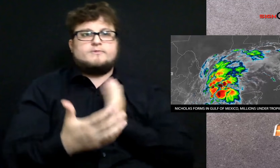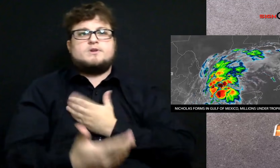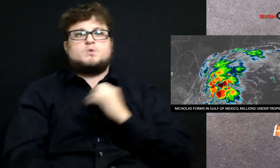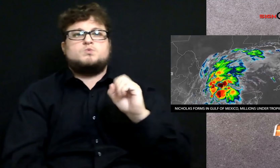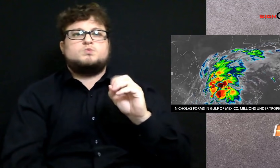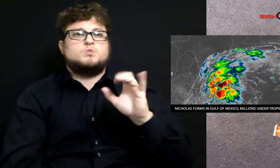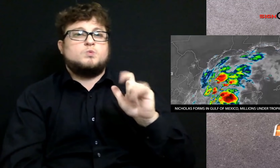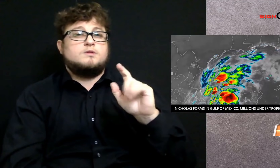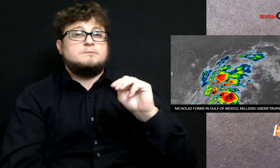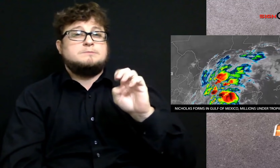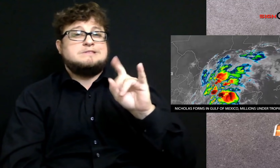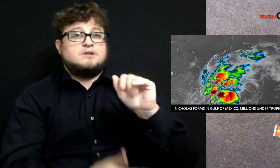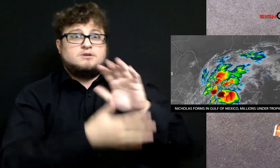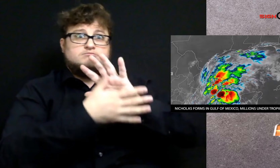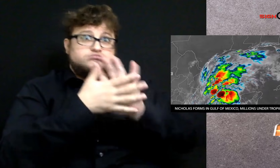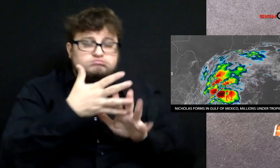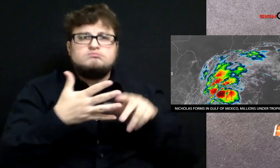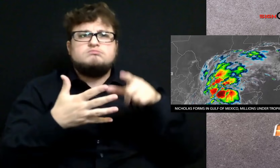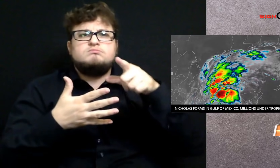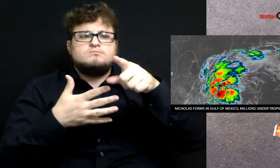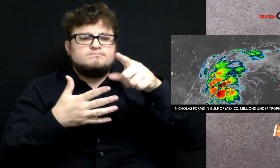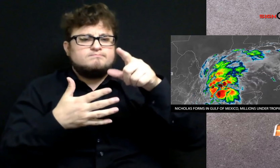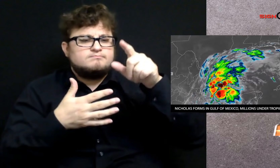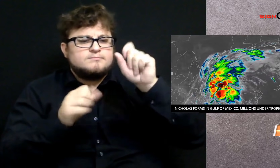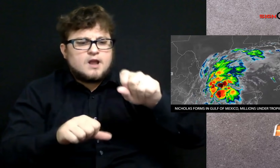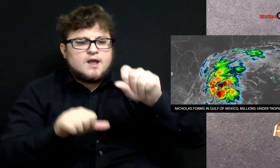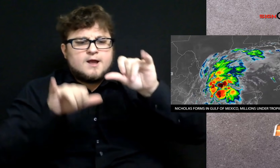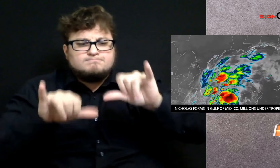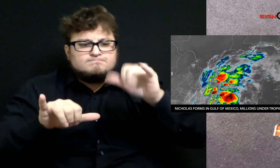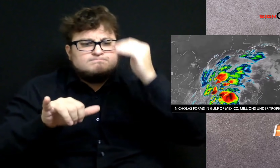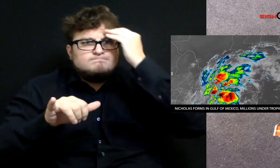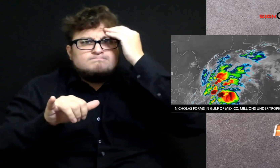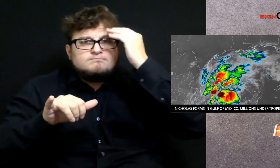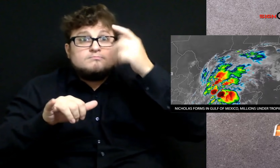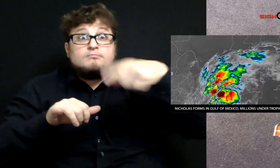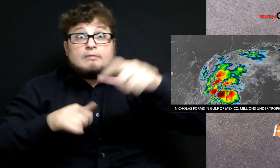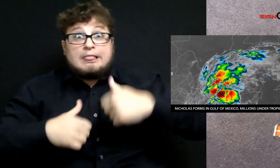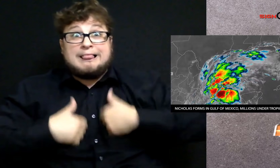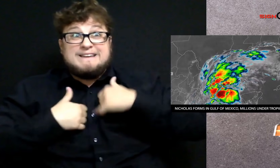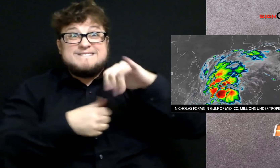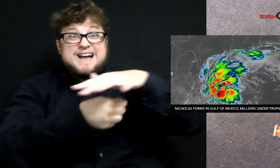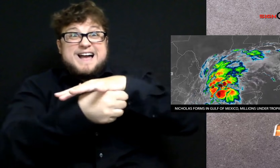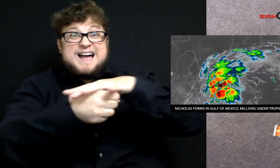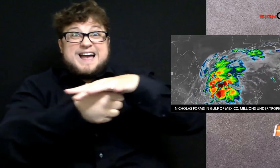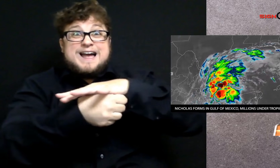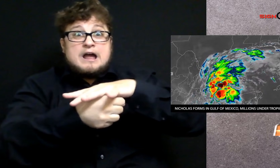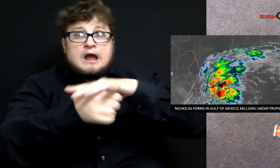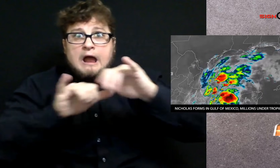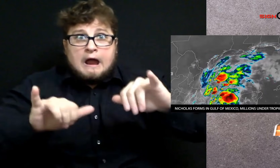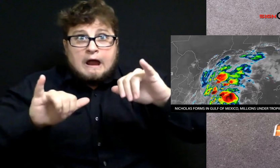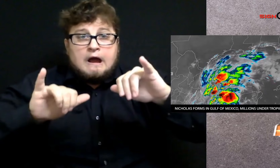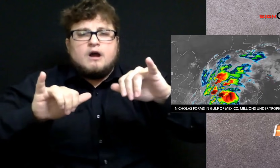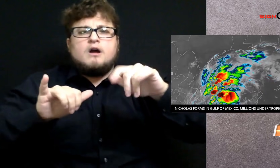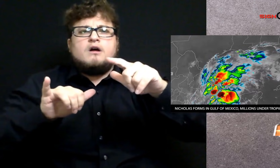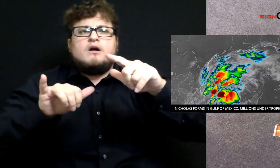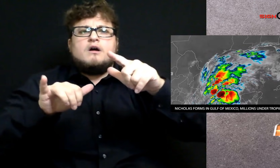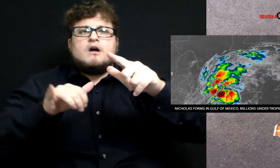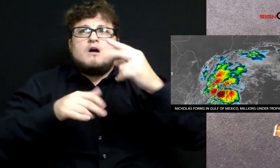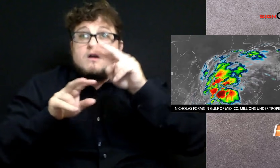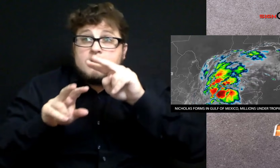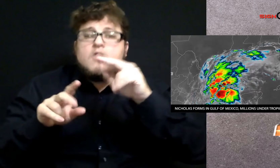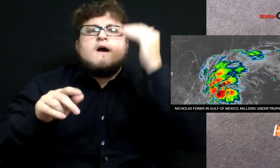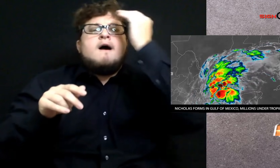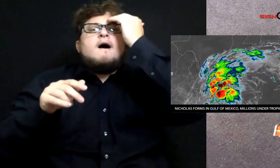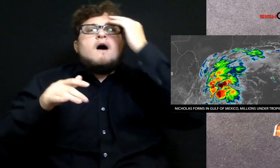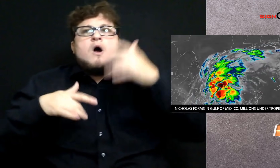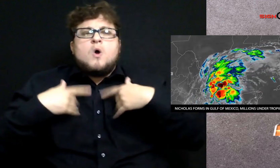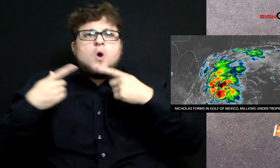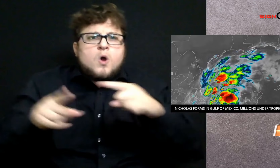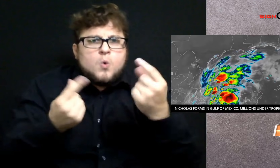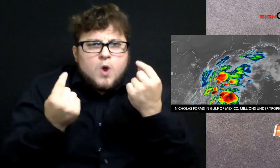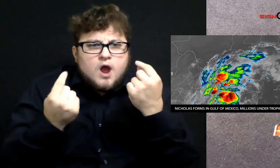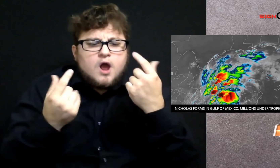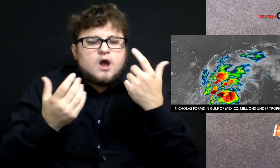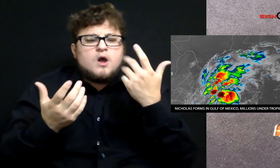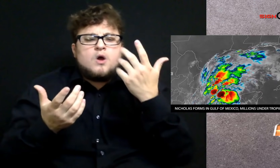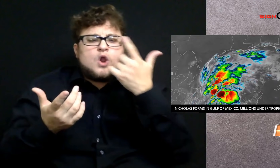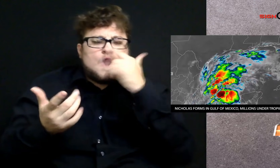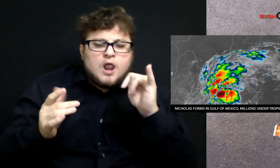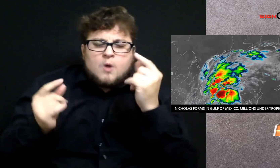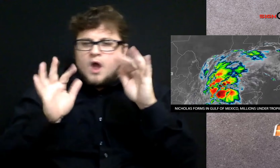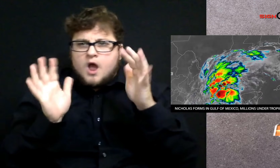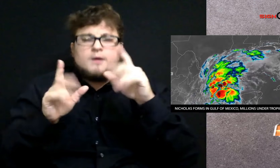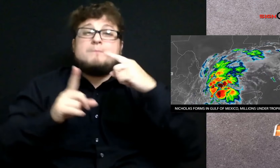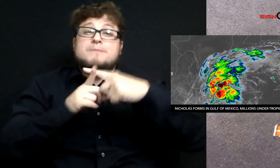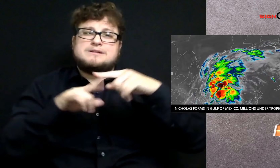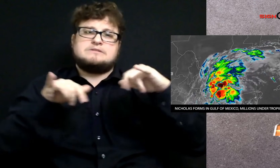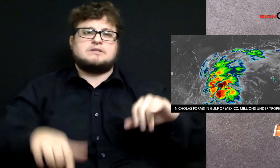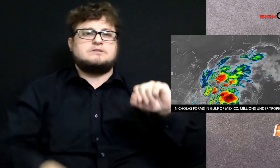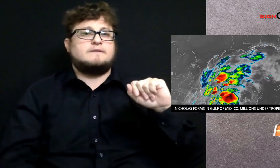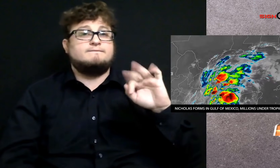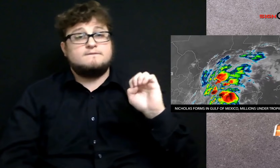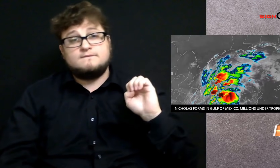on all of our social media platforms to make sure anyone who lives in the path of the storm